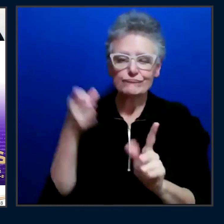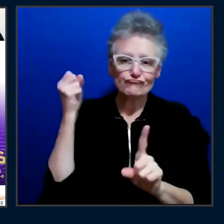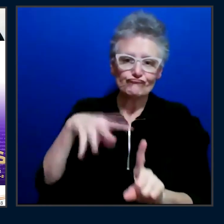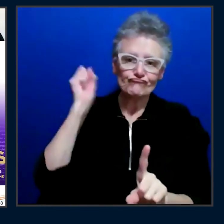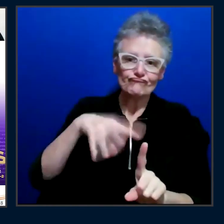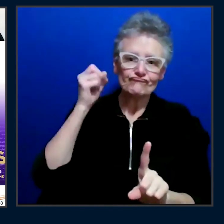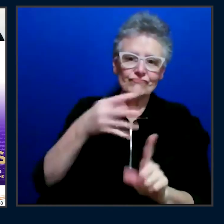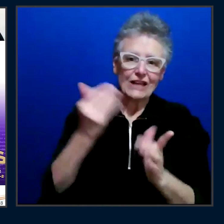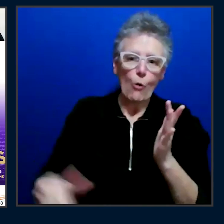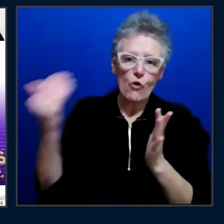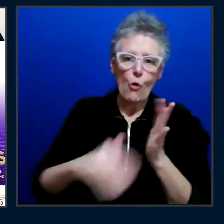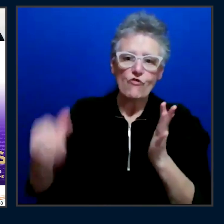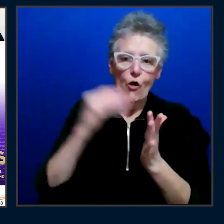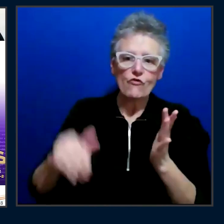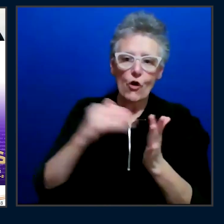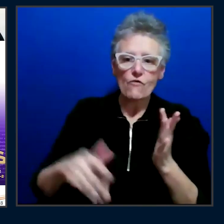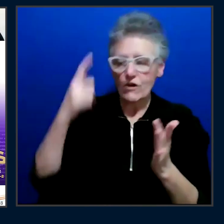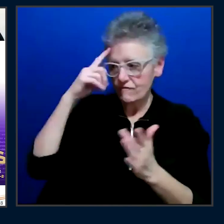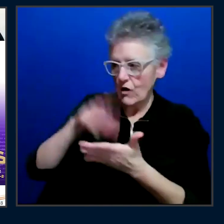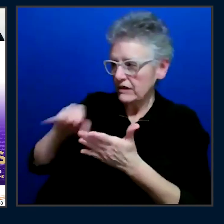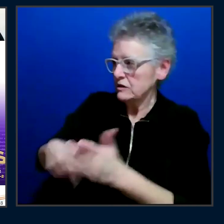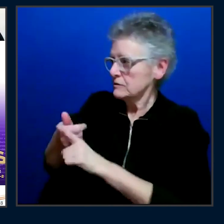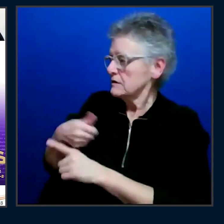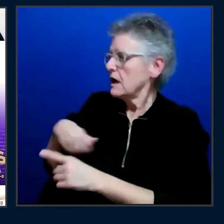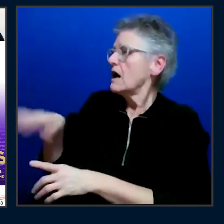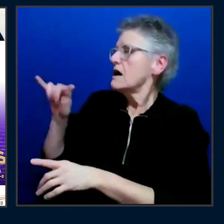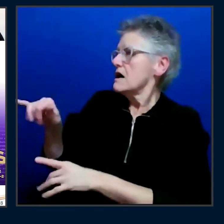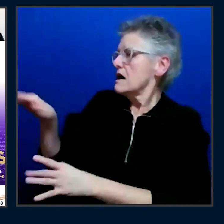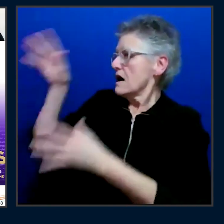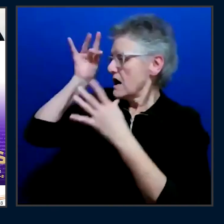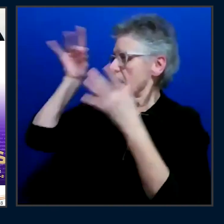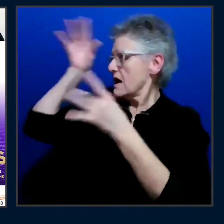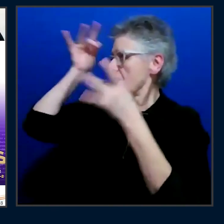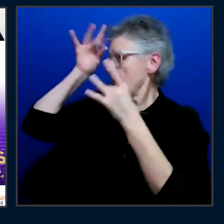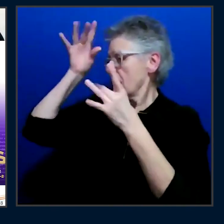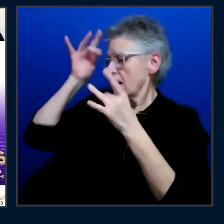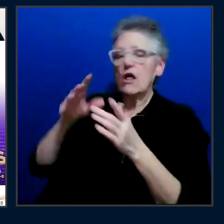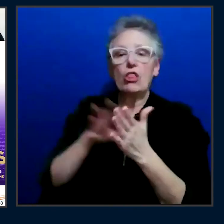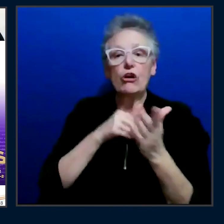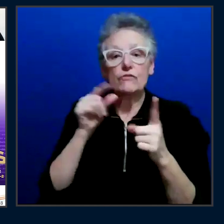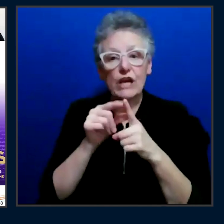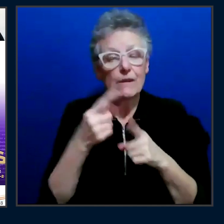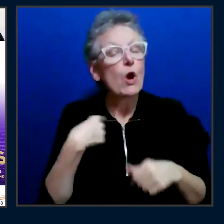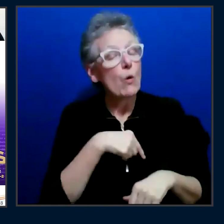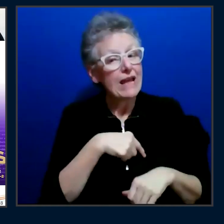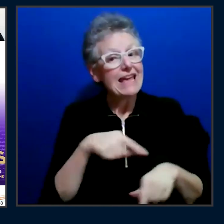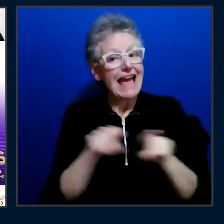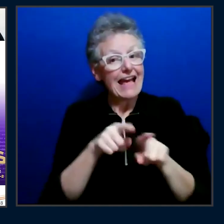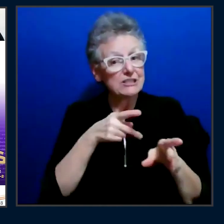is necessary to gain vocabulary. And that we as professionals